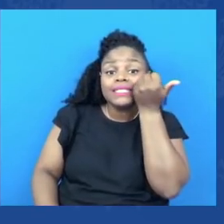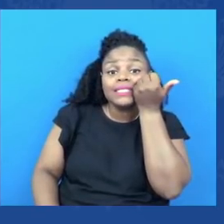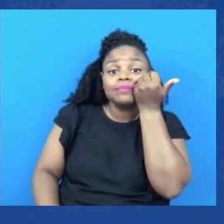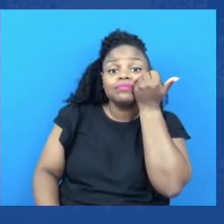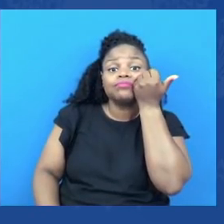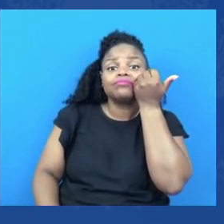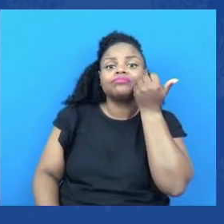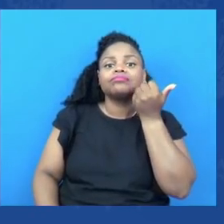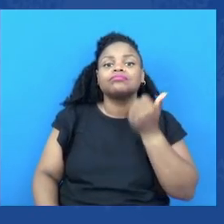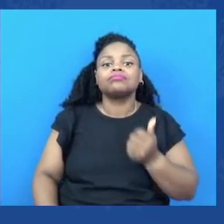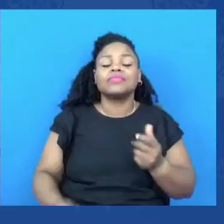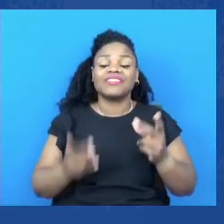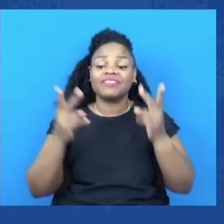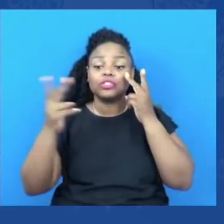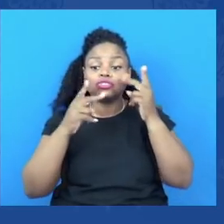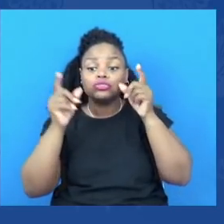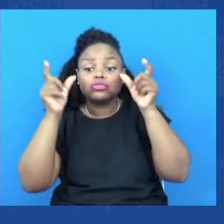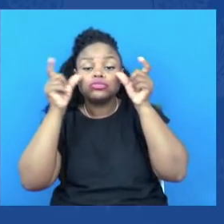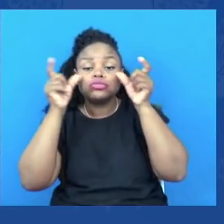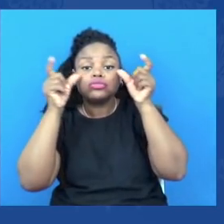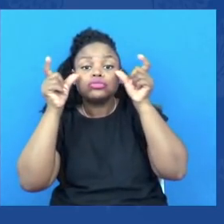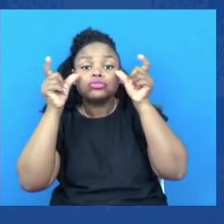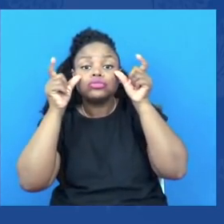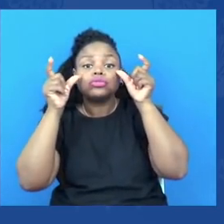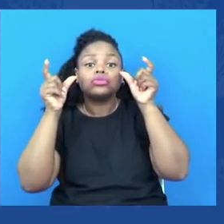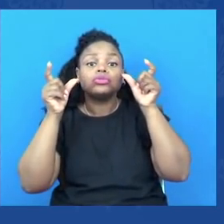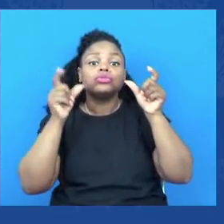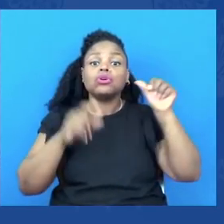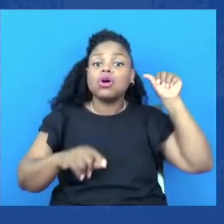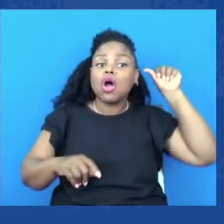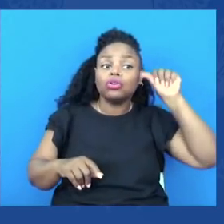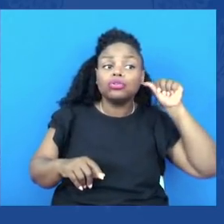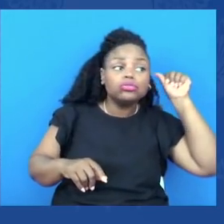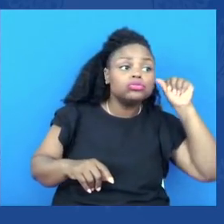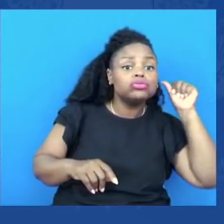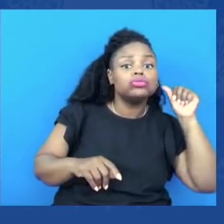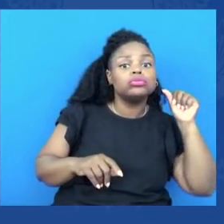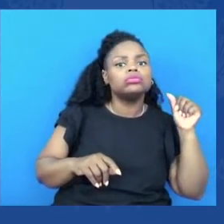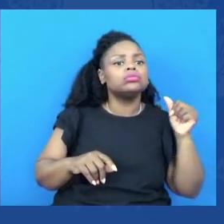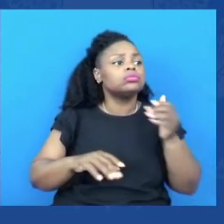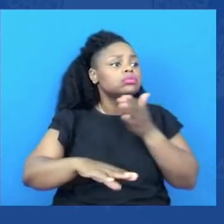And we can take some of that savings created when Medicare is no longer forced to overpay prescription drugs